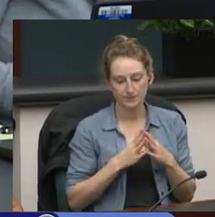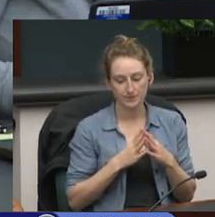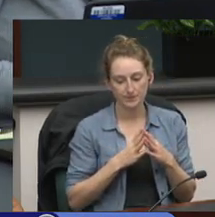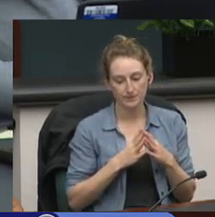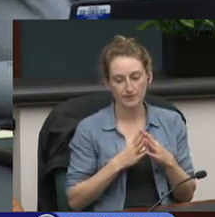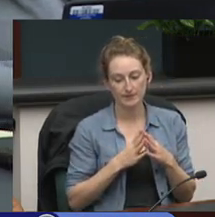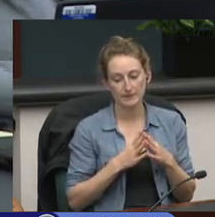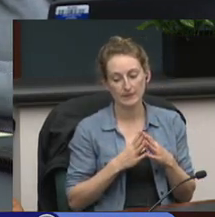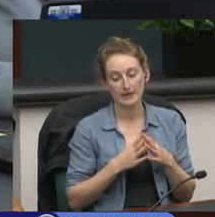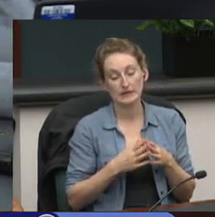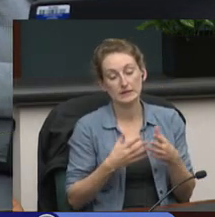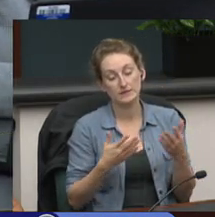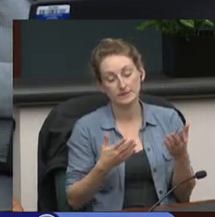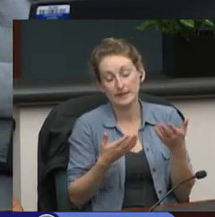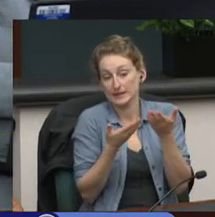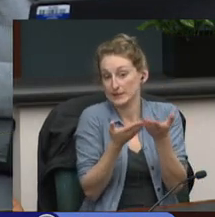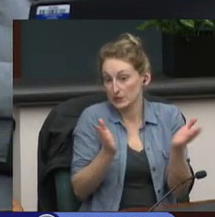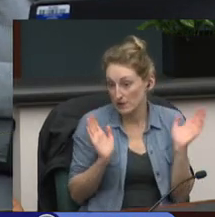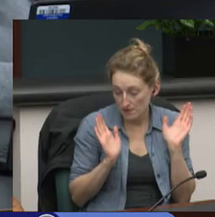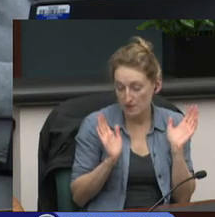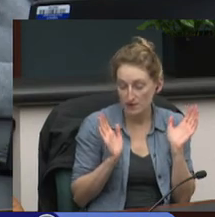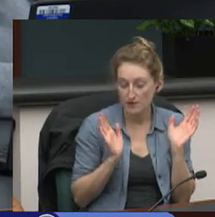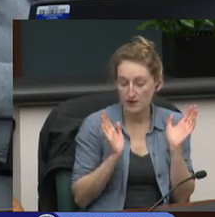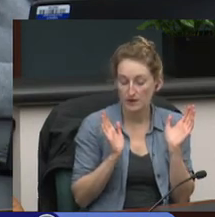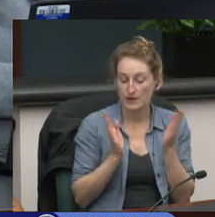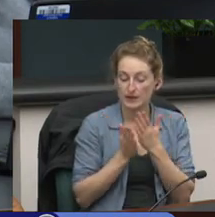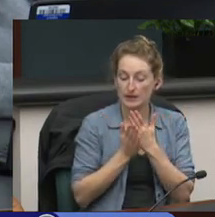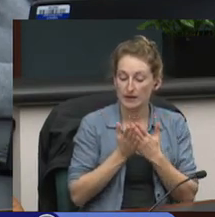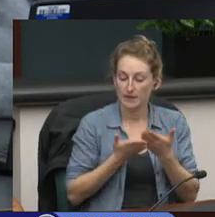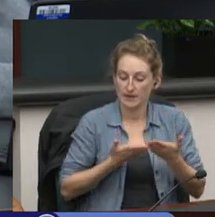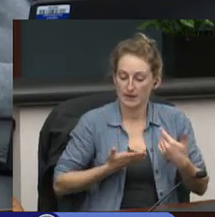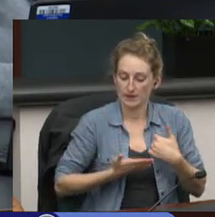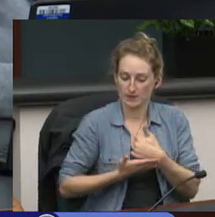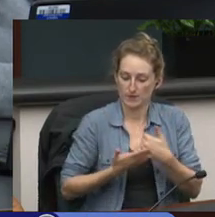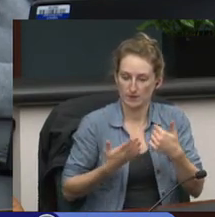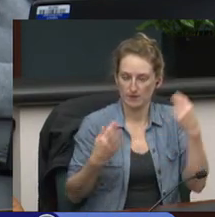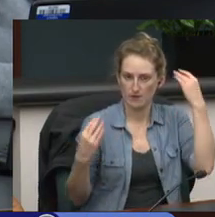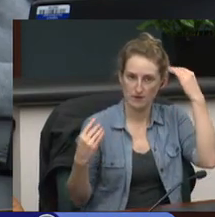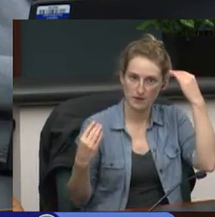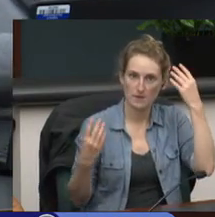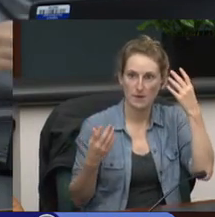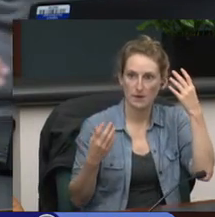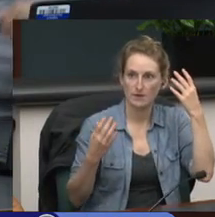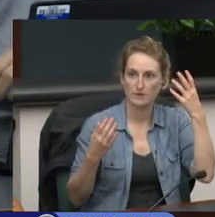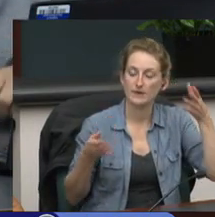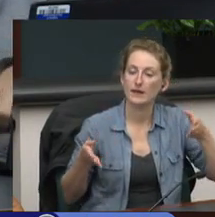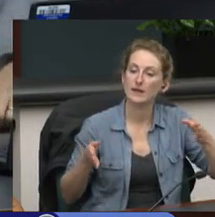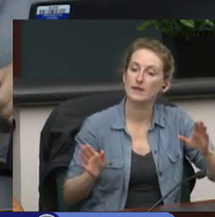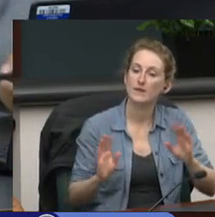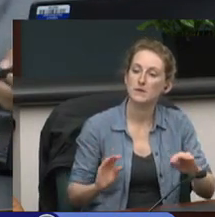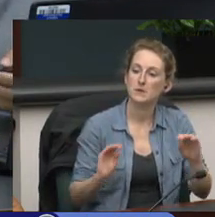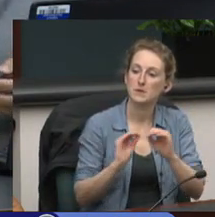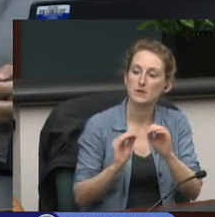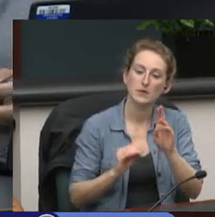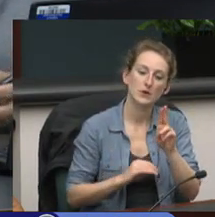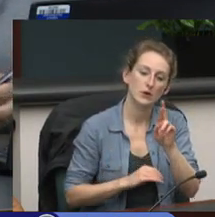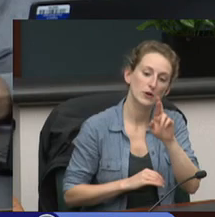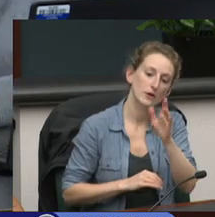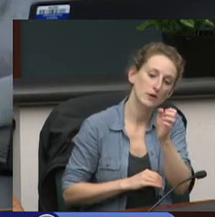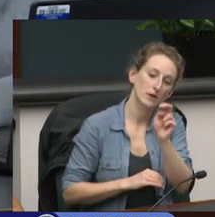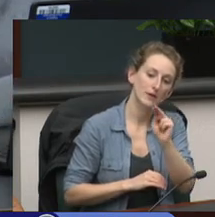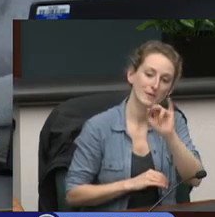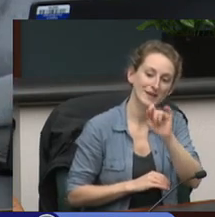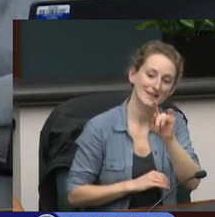doing is to allow for more urbanization and trying to balance the kind of growth